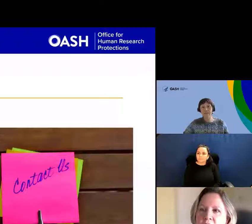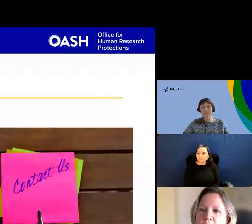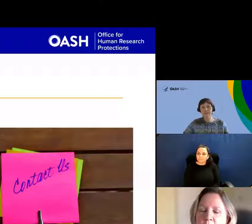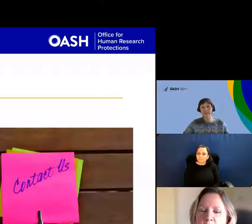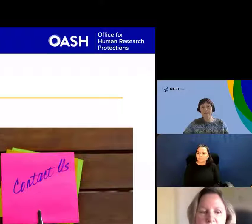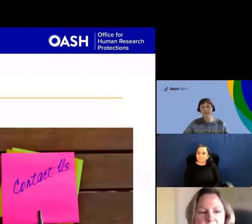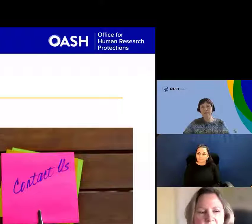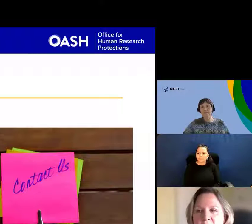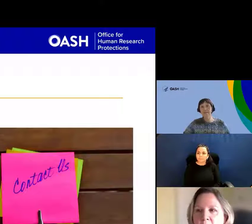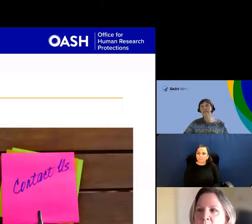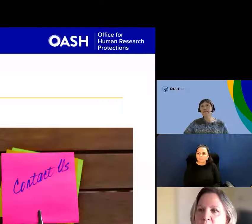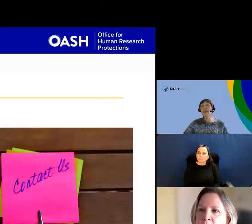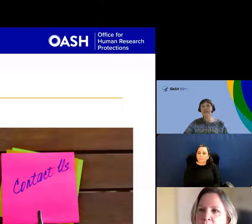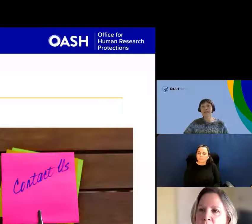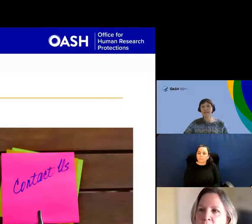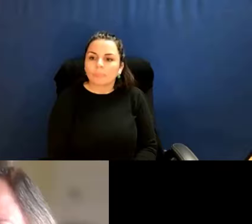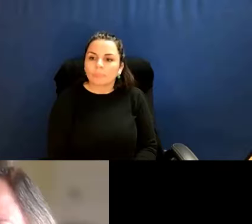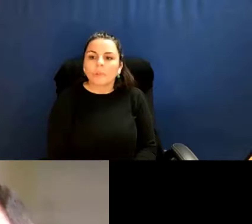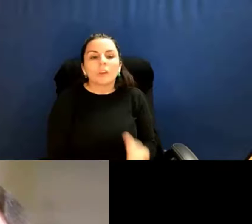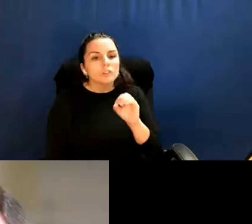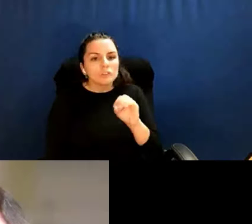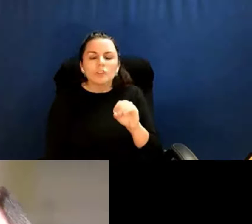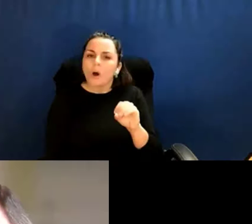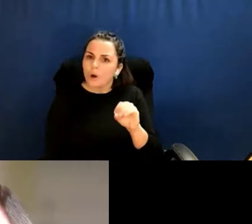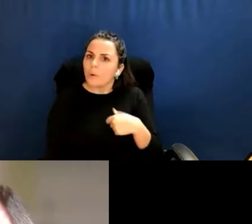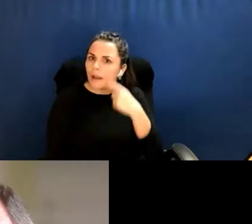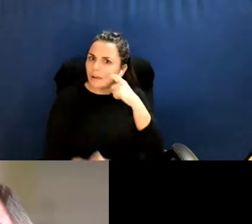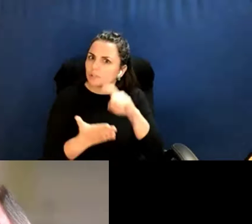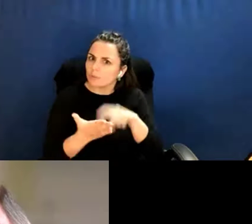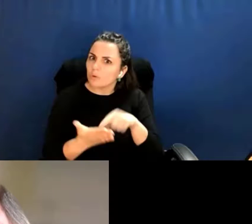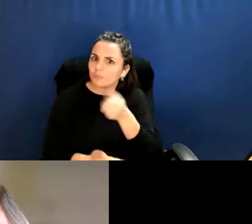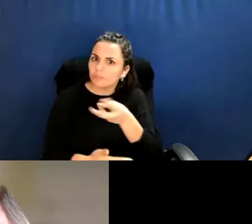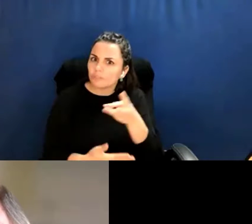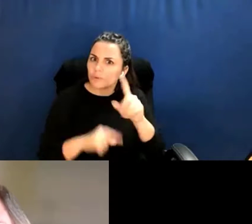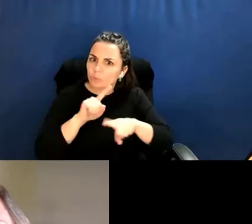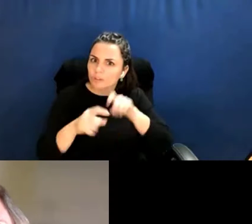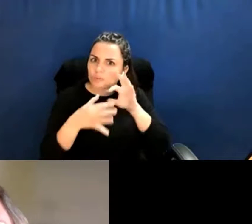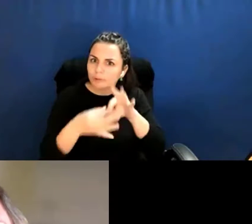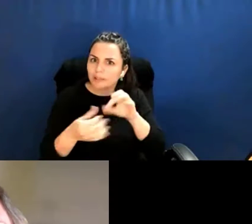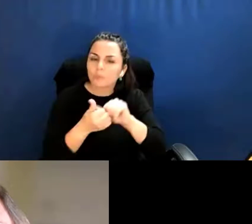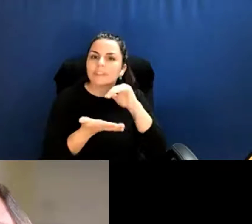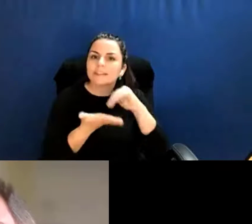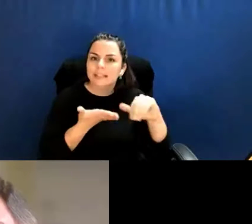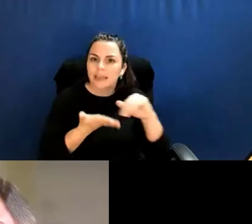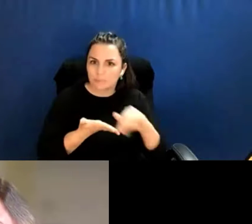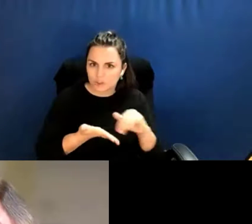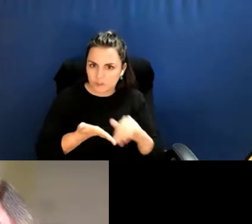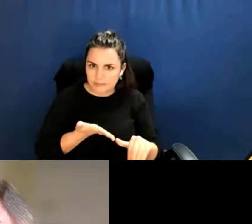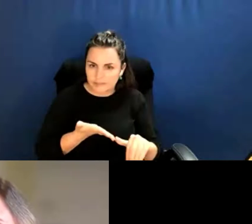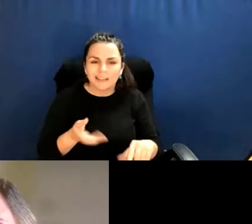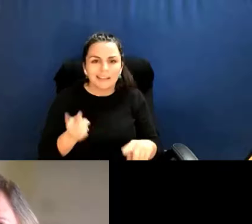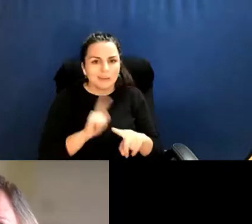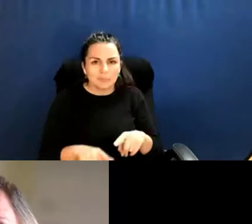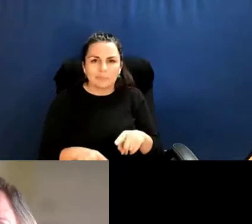Lyndi Lahl: So we have a number of questions about exemptions, and a lot of them are on exemption four.